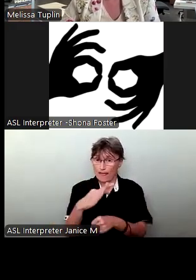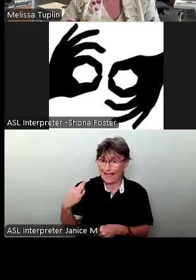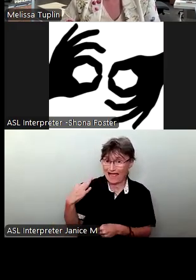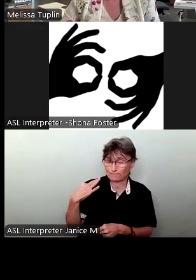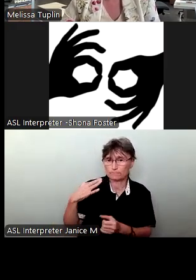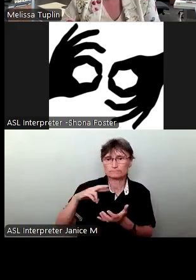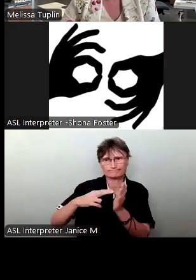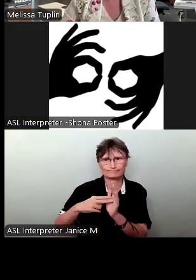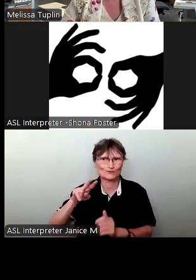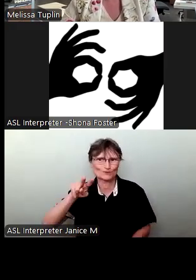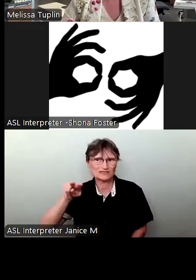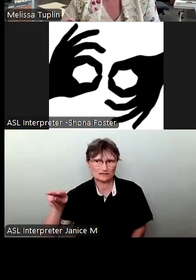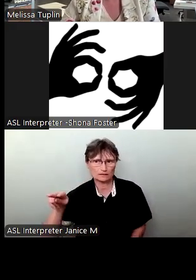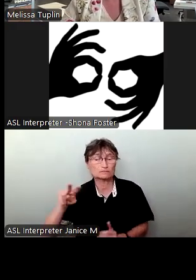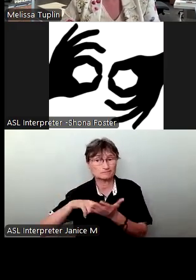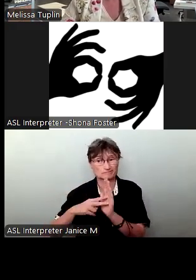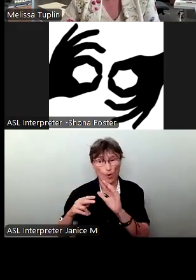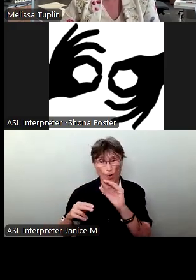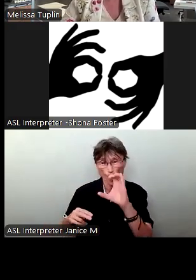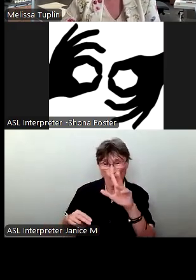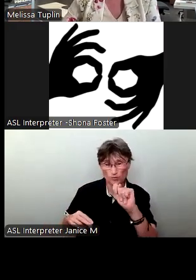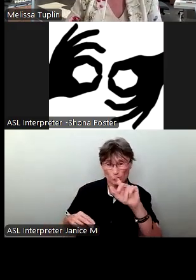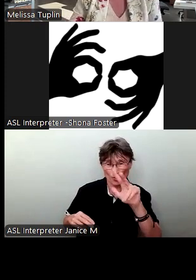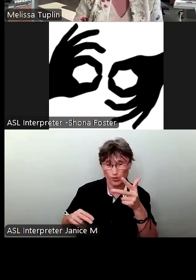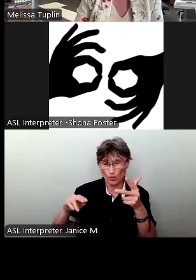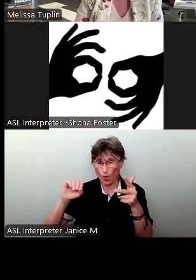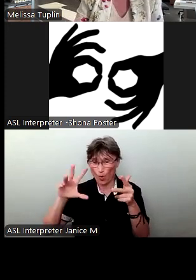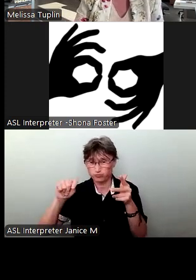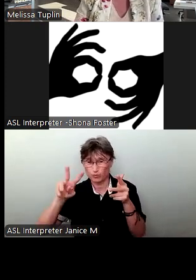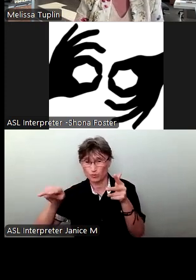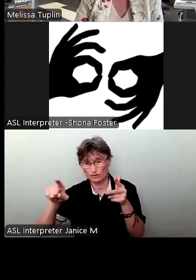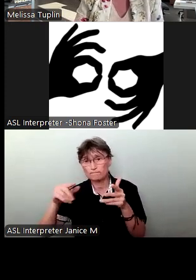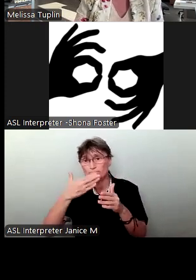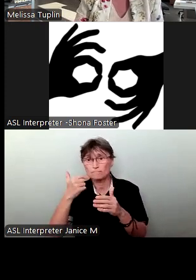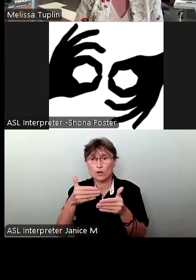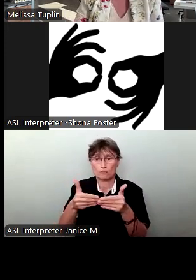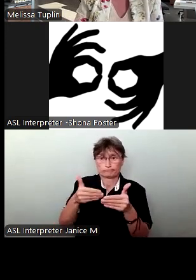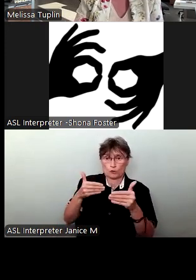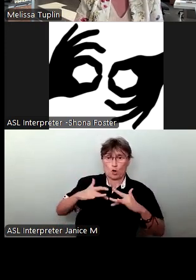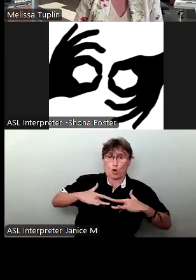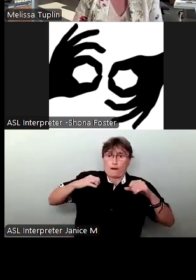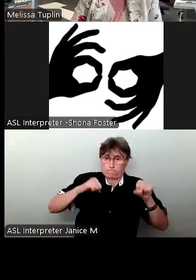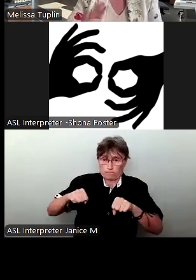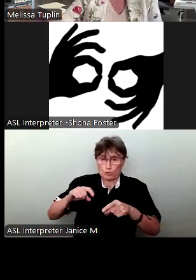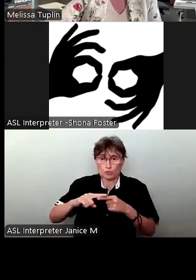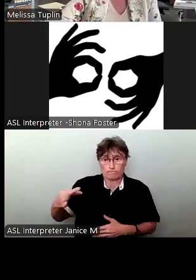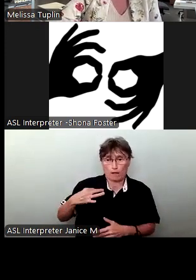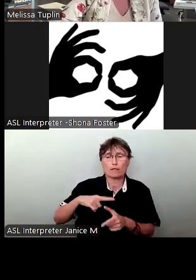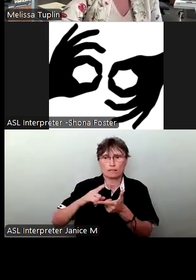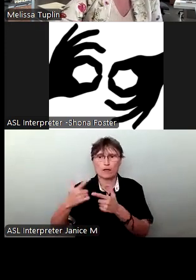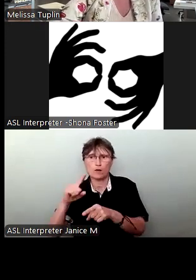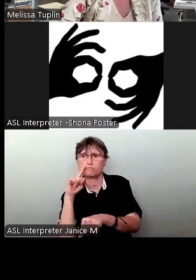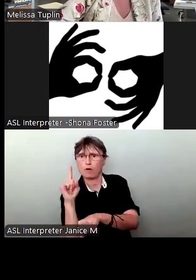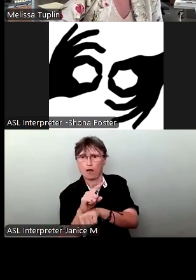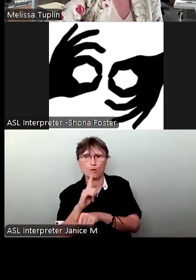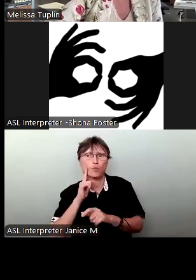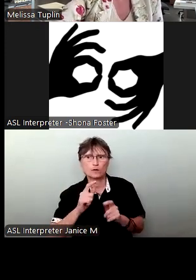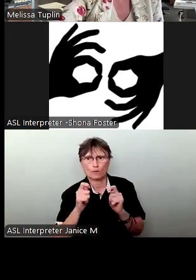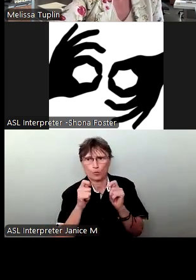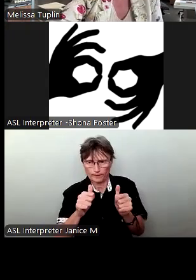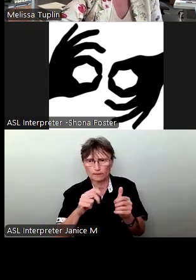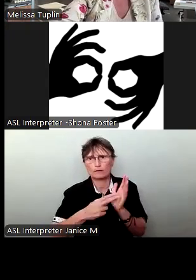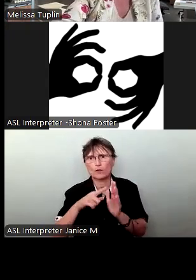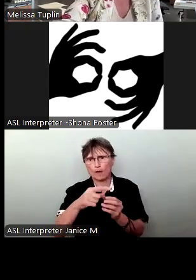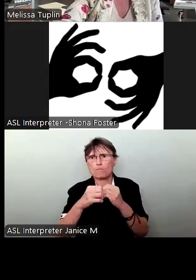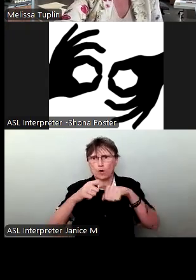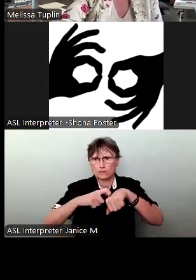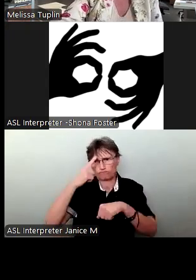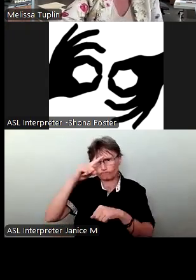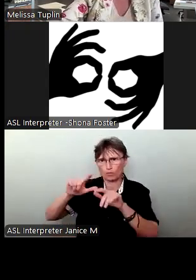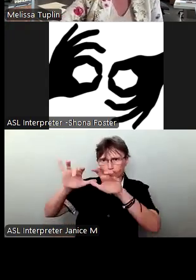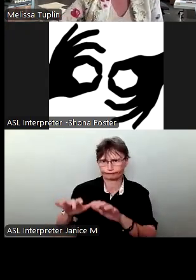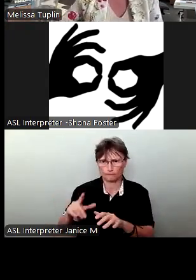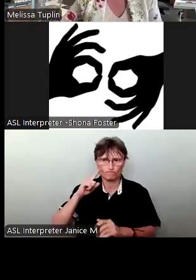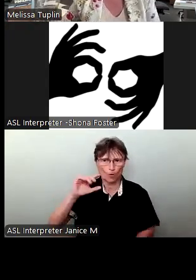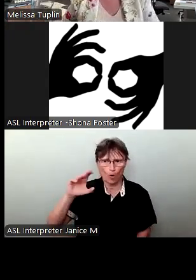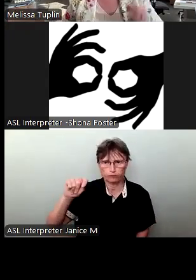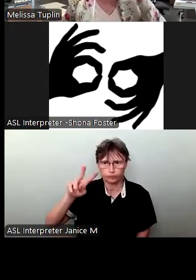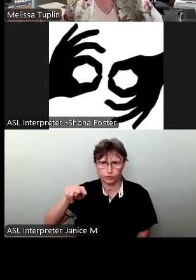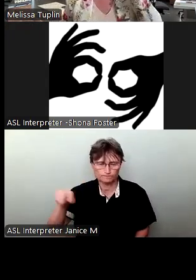you submit that Letter of Intent, the better. The eight program criteria that you will be